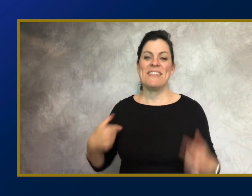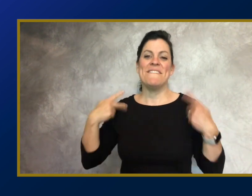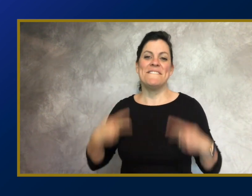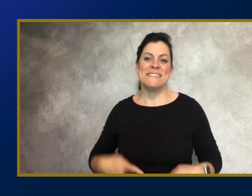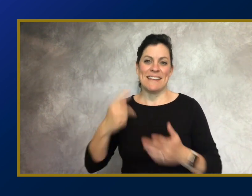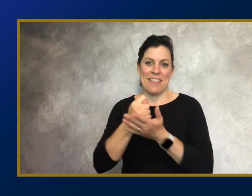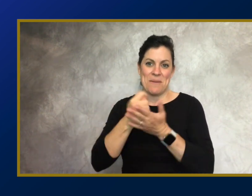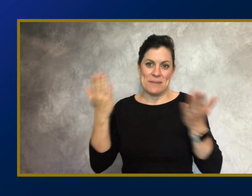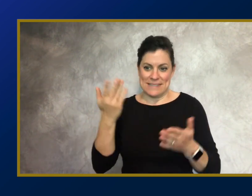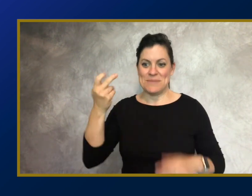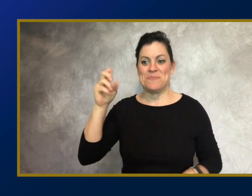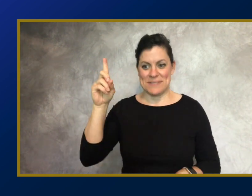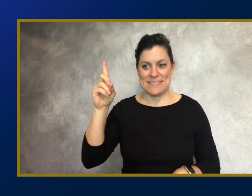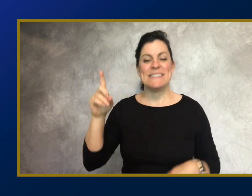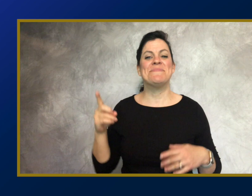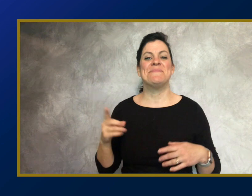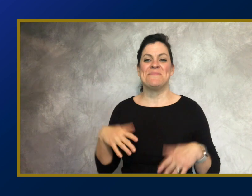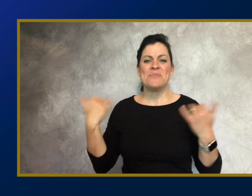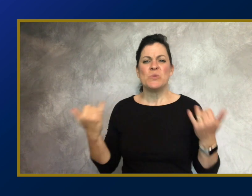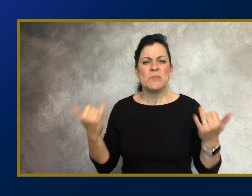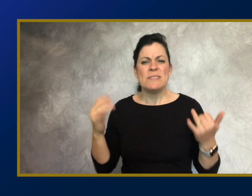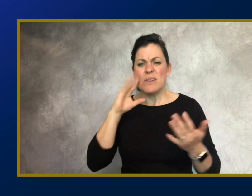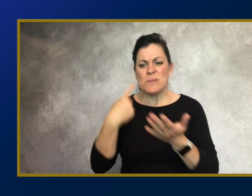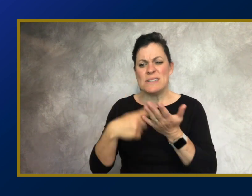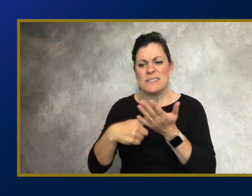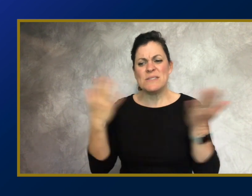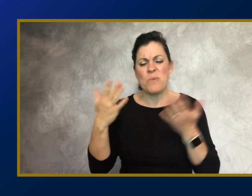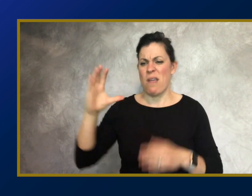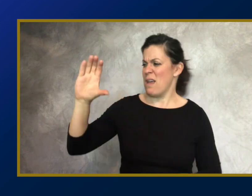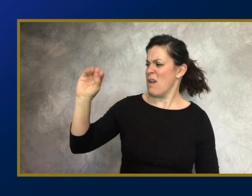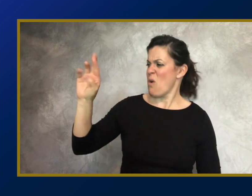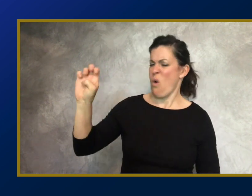the Deaf and today we're going to talk about core strength. Most of us know when we talk about core